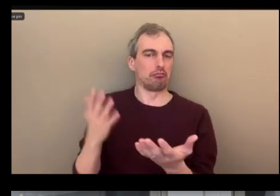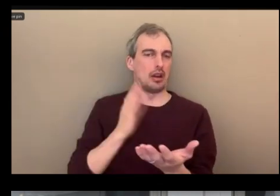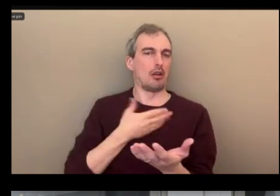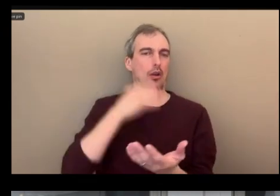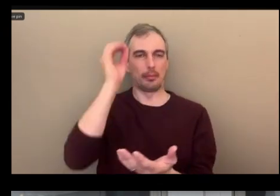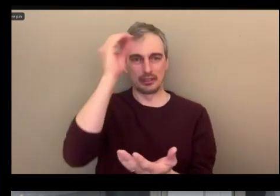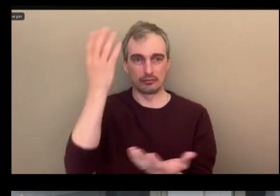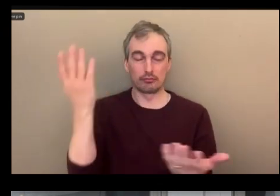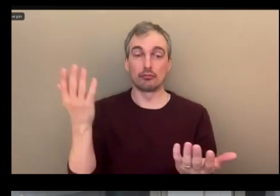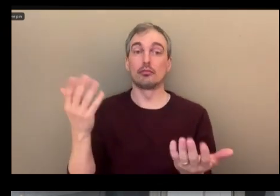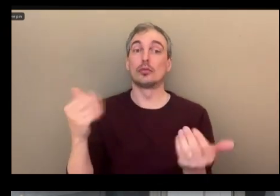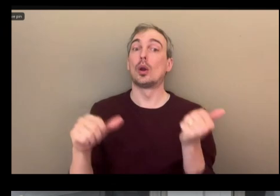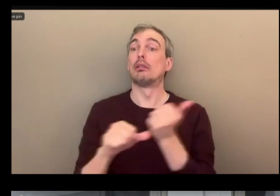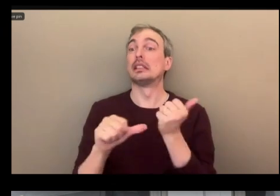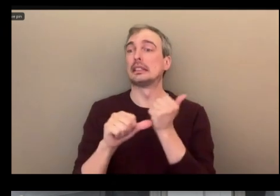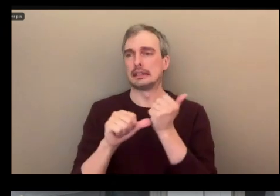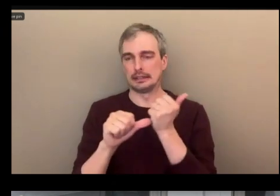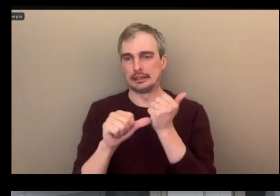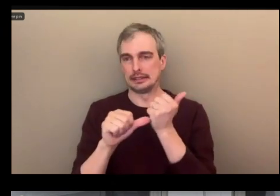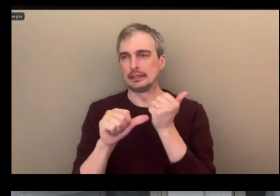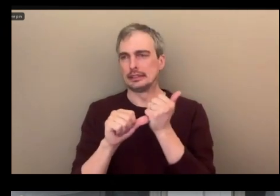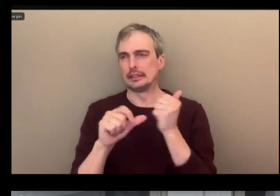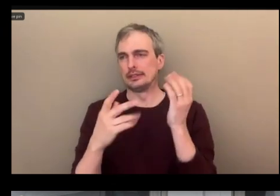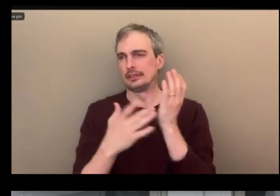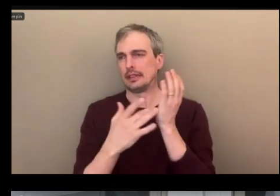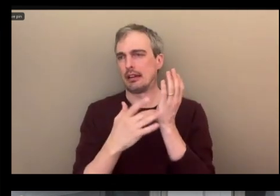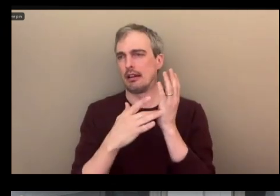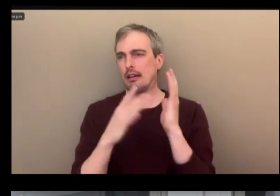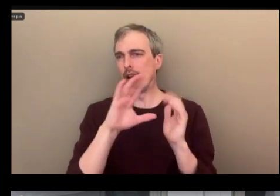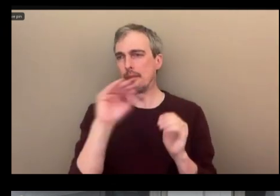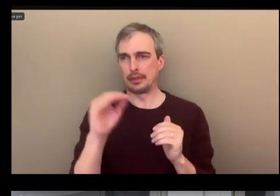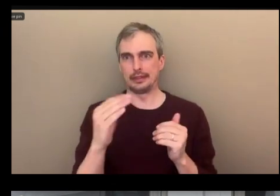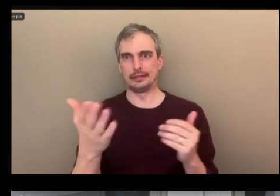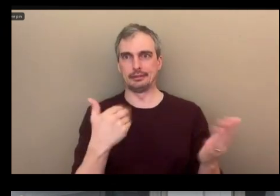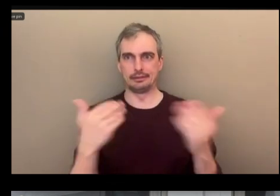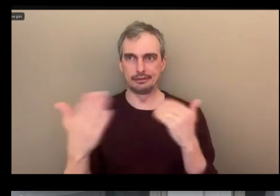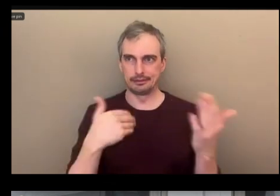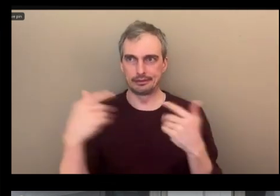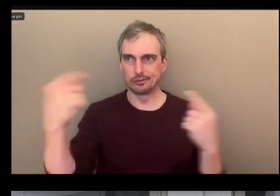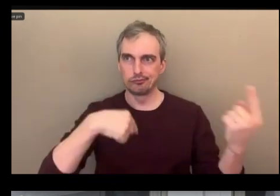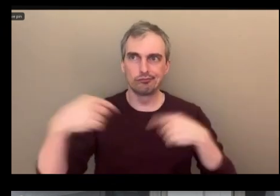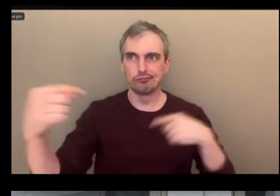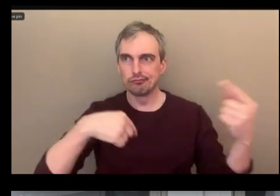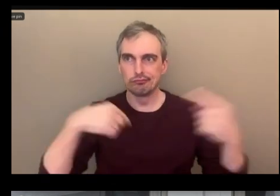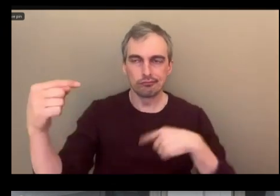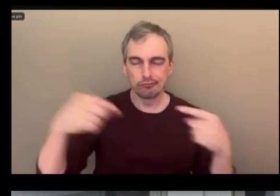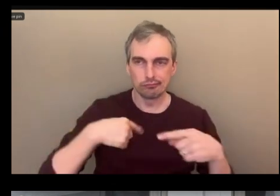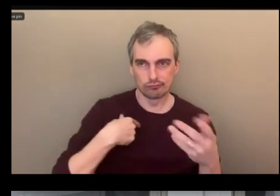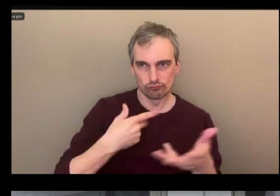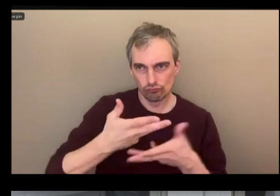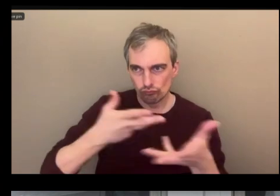We want to work with everybody. And again, maybe your product doesn't fit into our portfolio products, but the